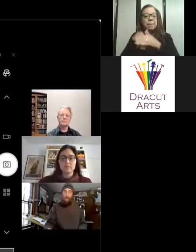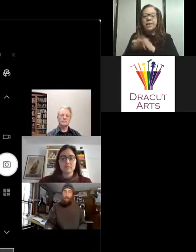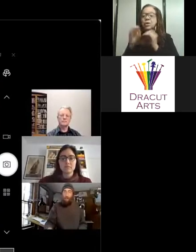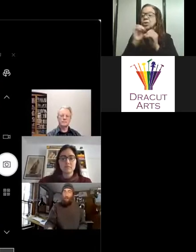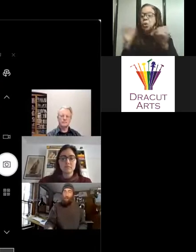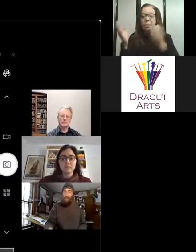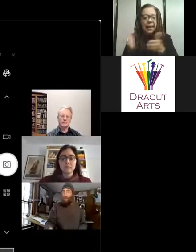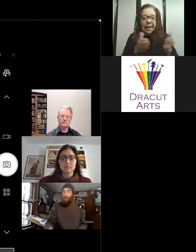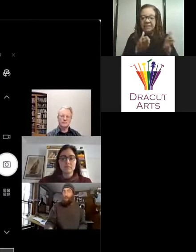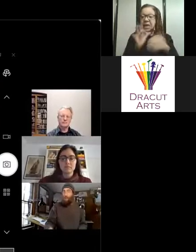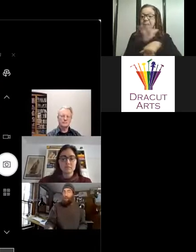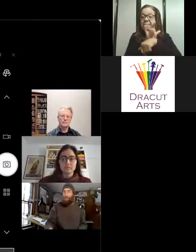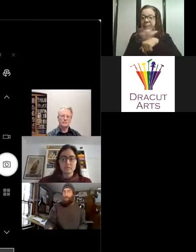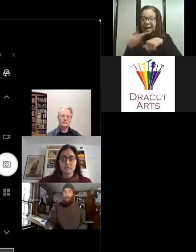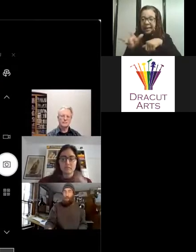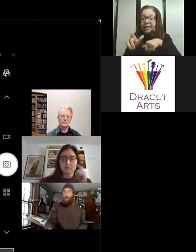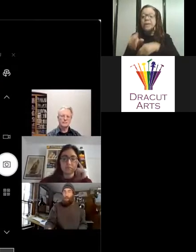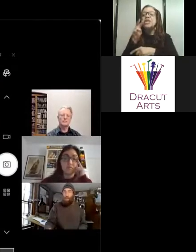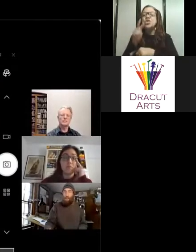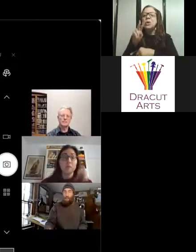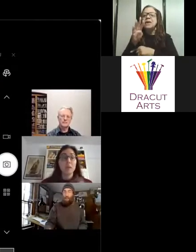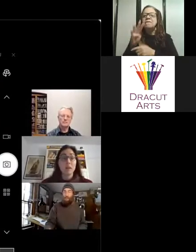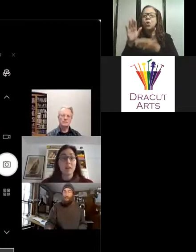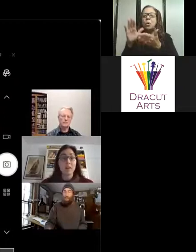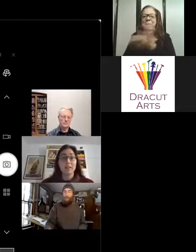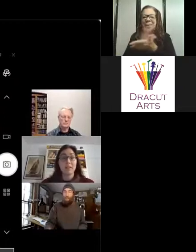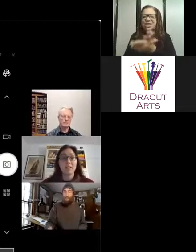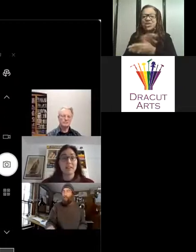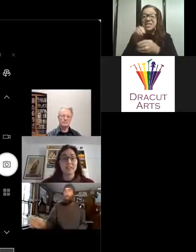draw a 24-page comic in 24 hours, and I would just kind of bounce off